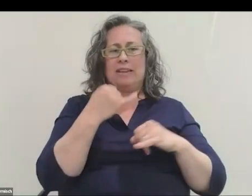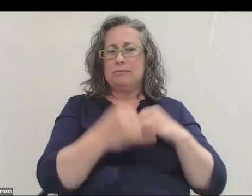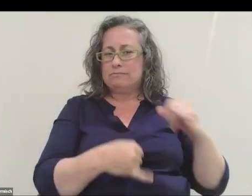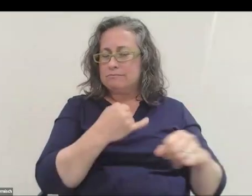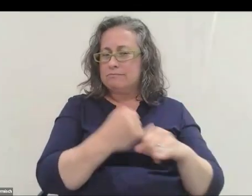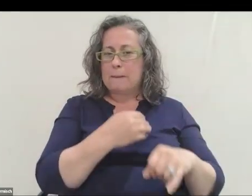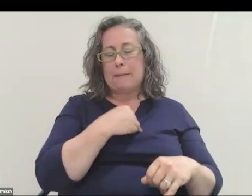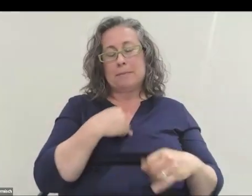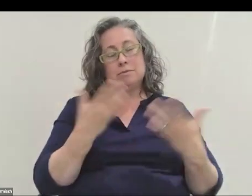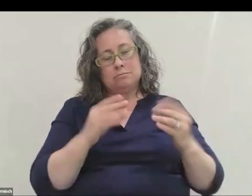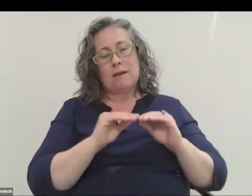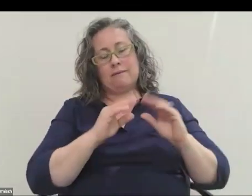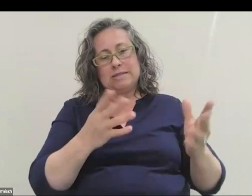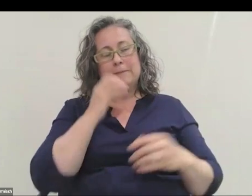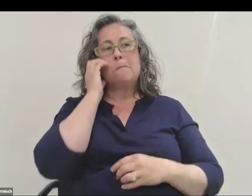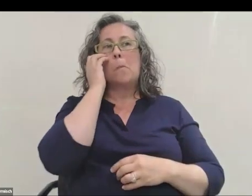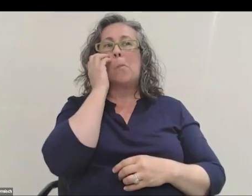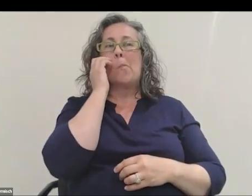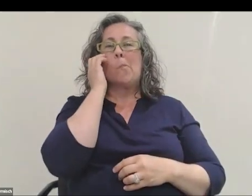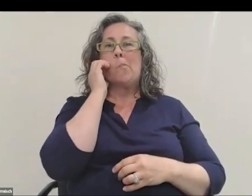We have international members, obviously,